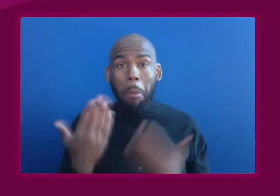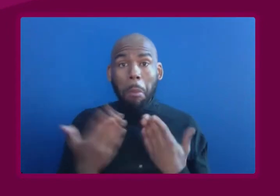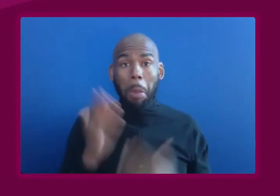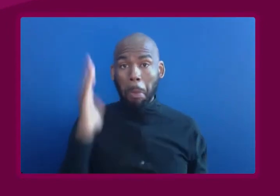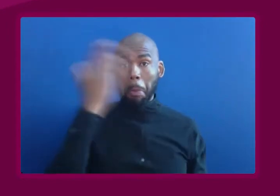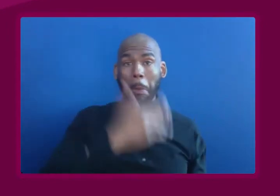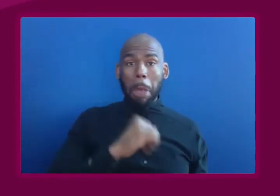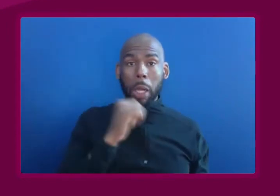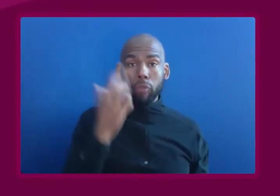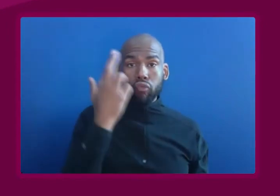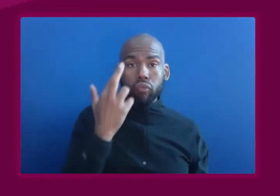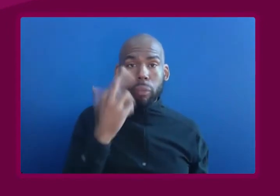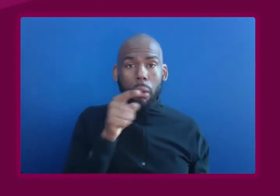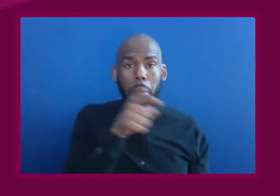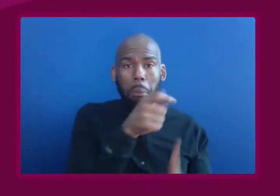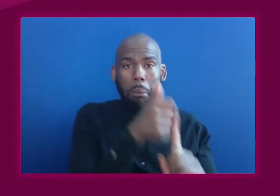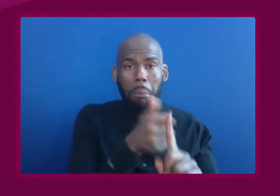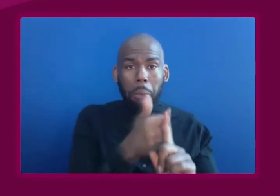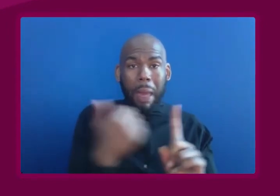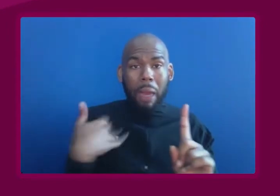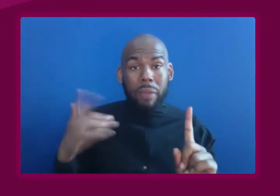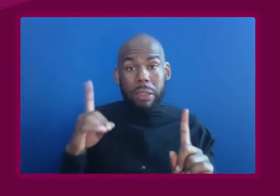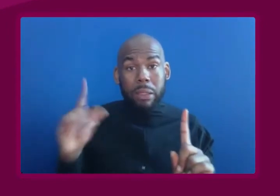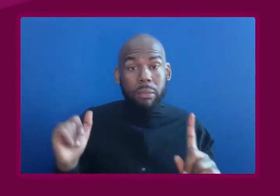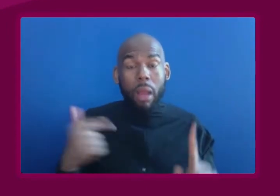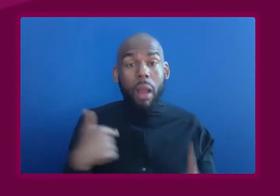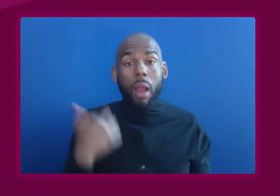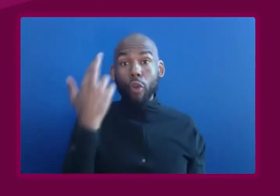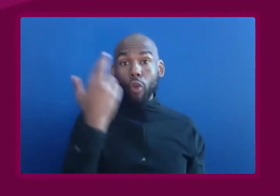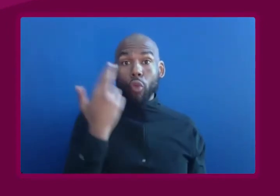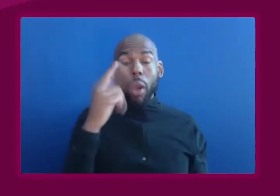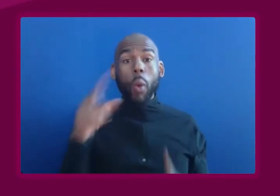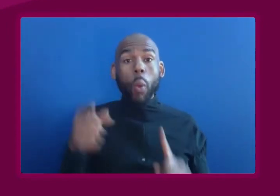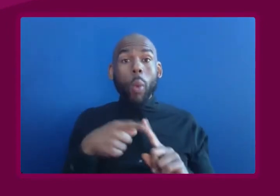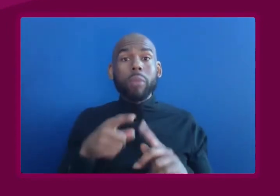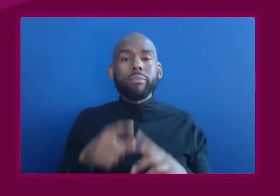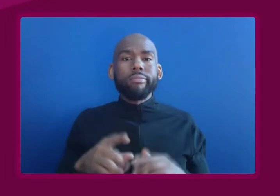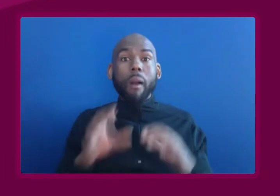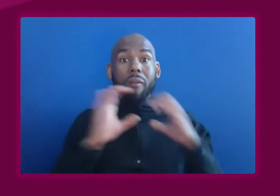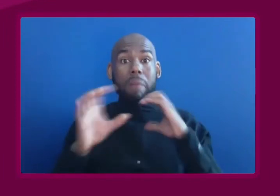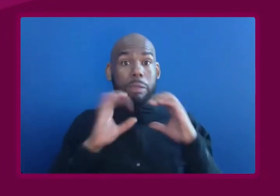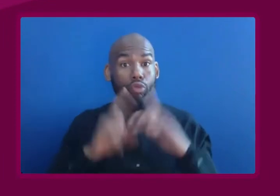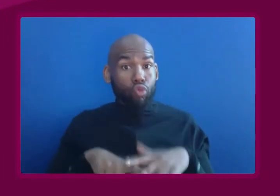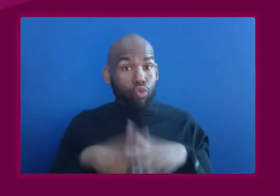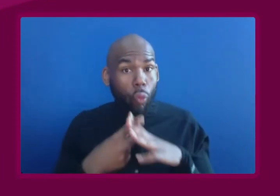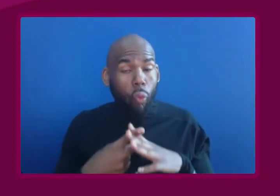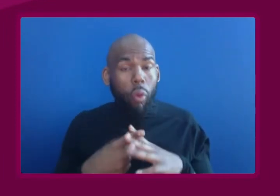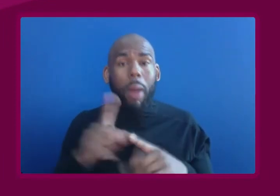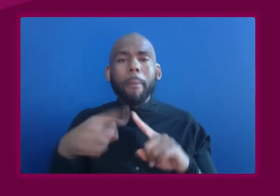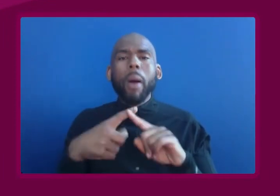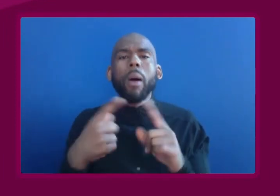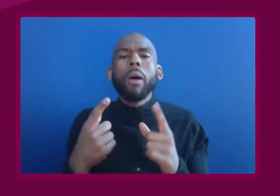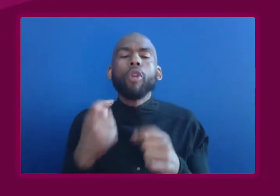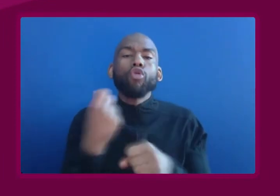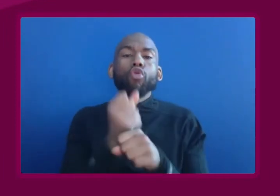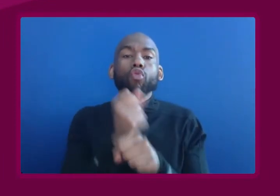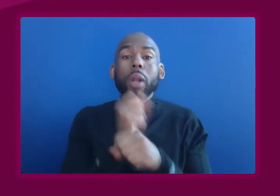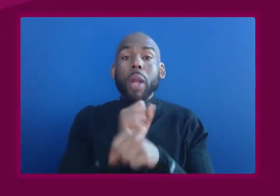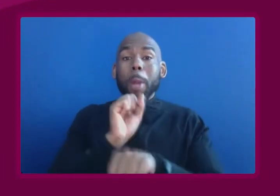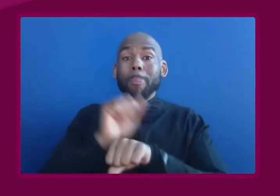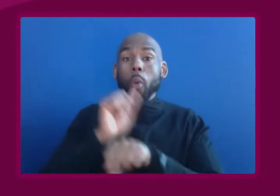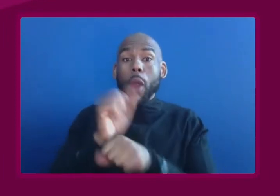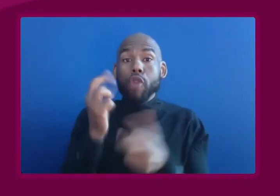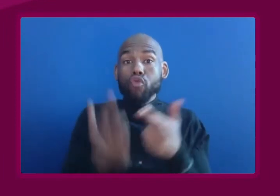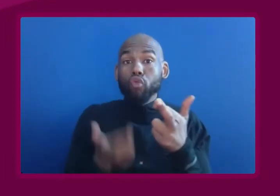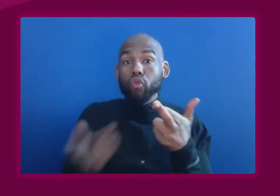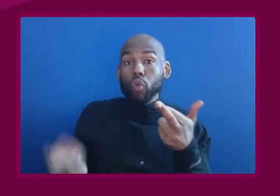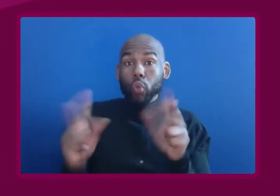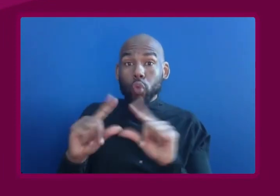I saw this once we started conversations about creating an employee resource group.